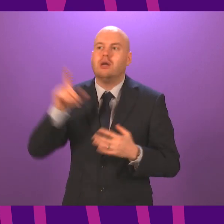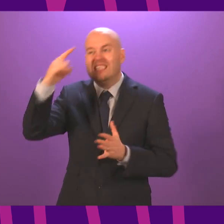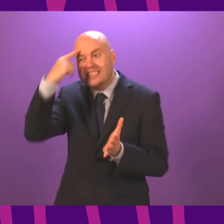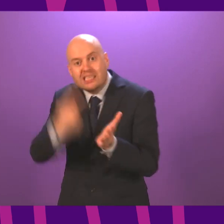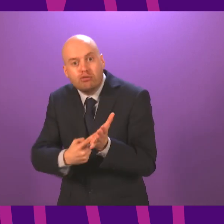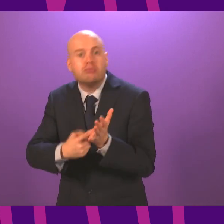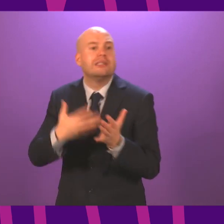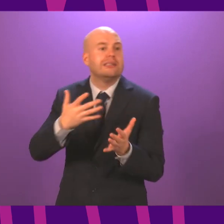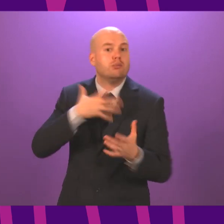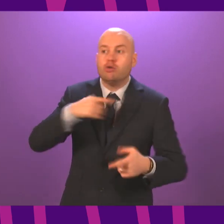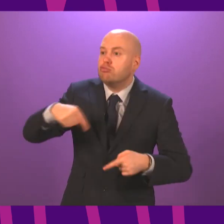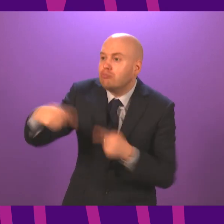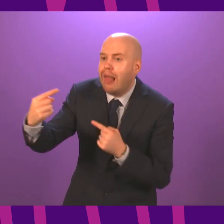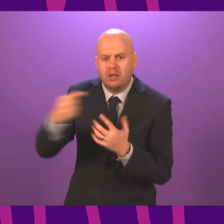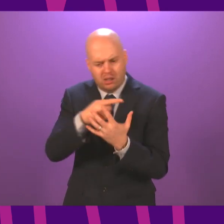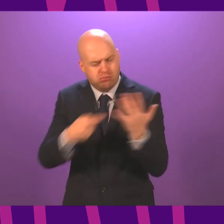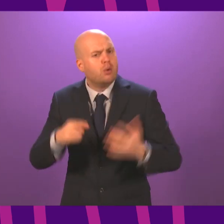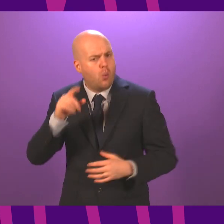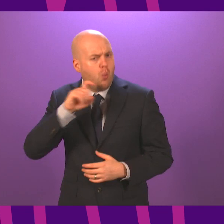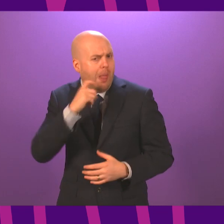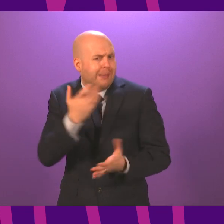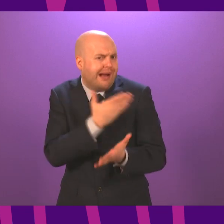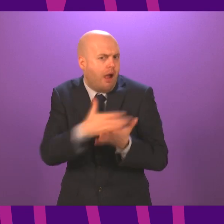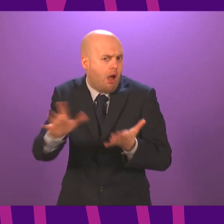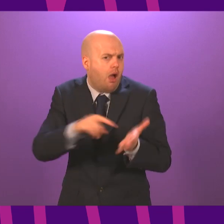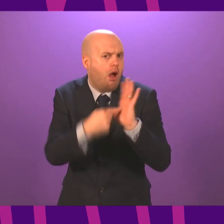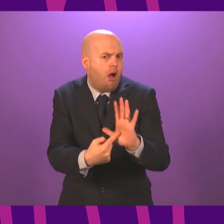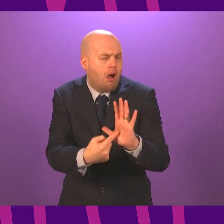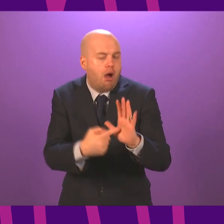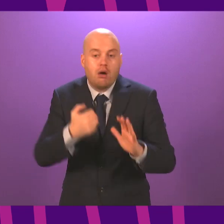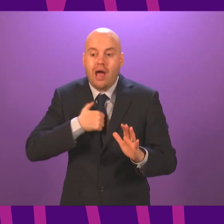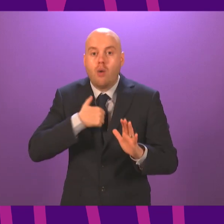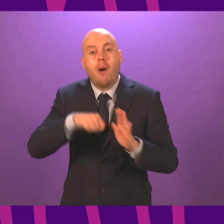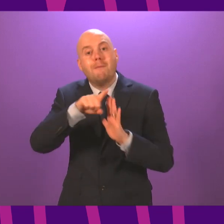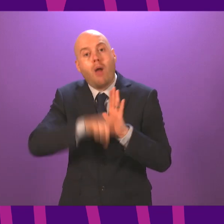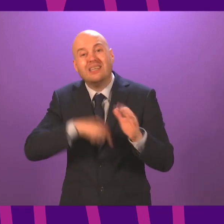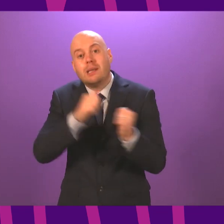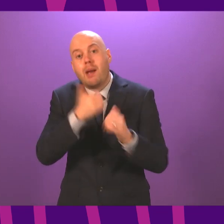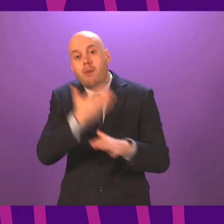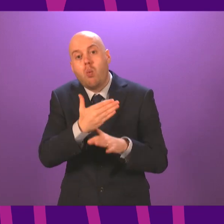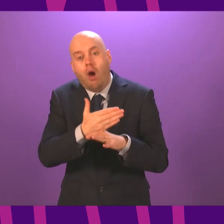The important point is that the decisions in the policy papers were very much based on the